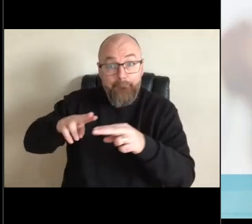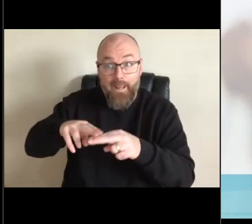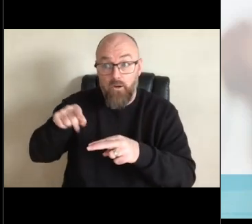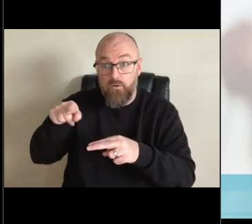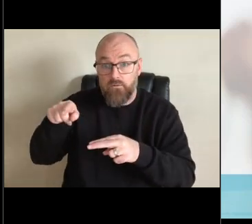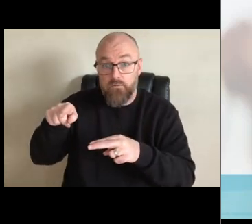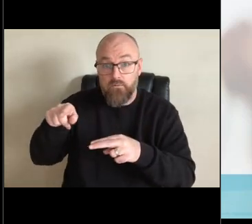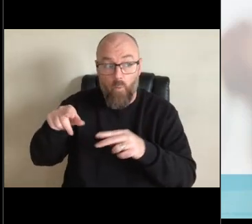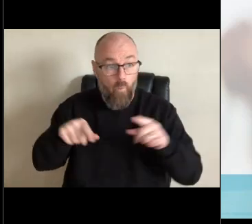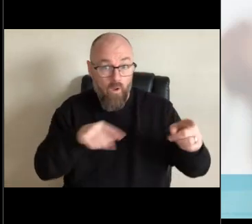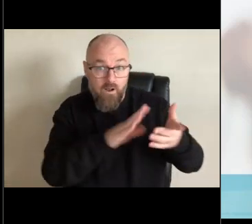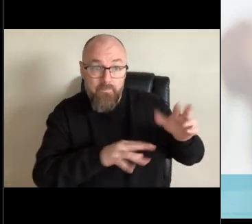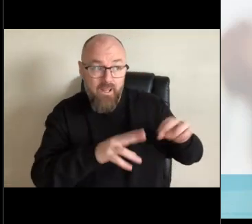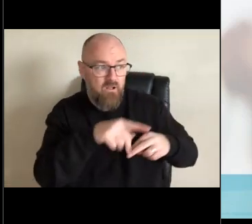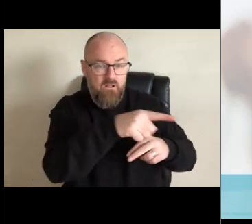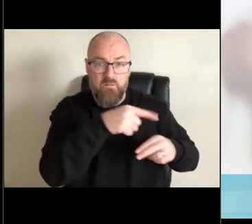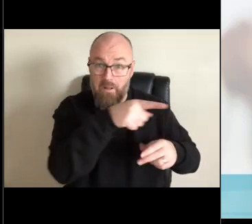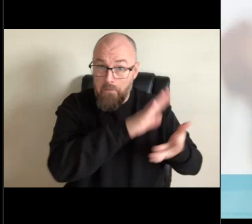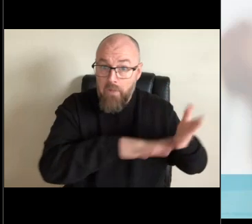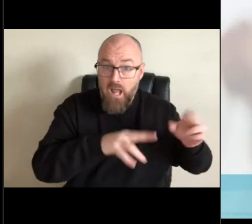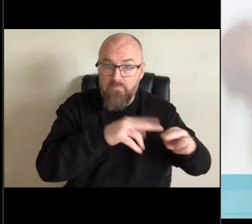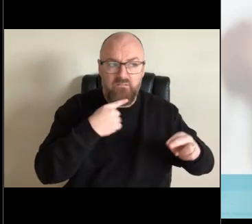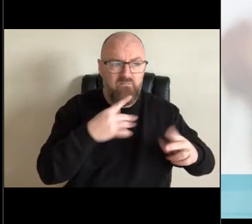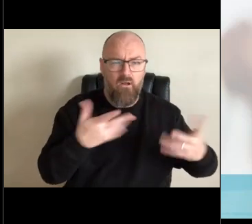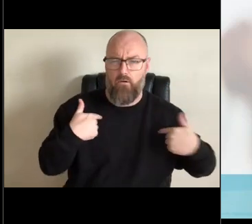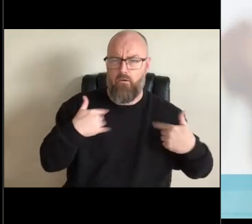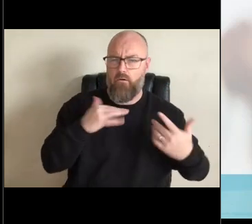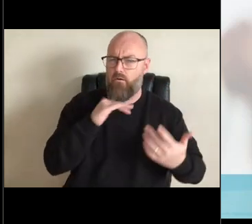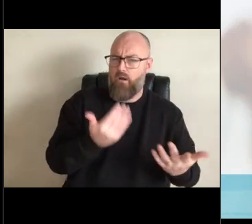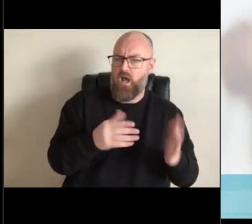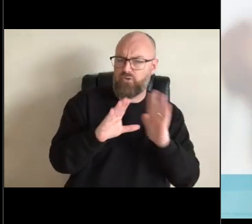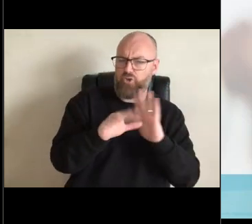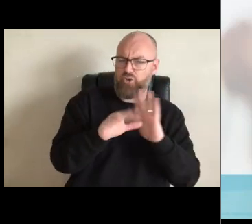the children in accordance with the orders of course they need to get legal advice and they